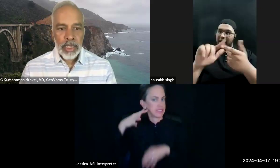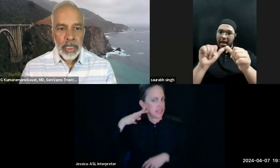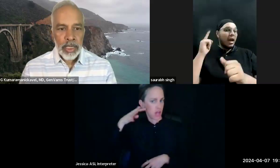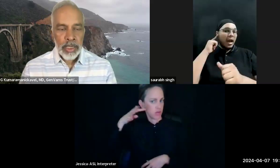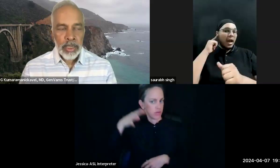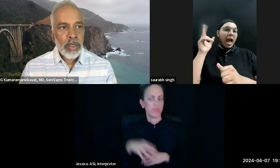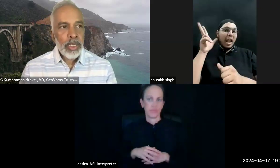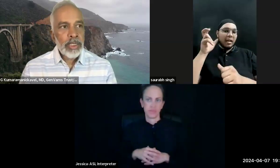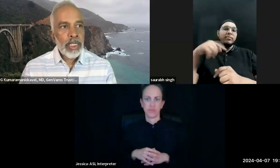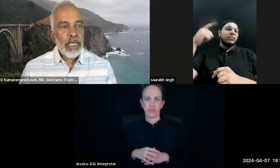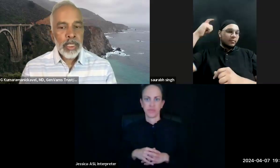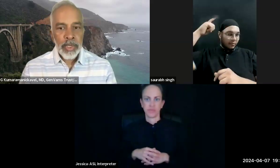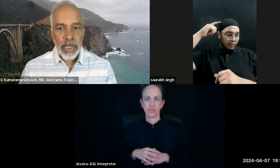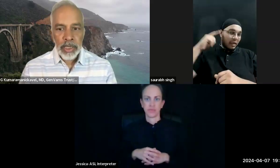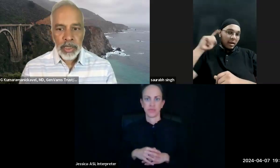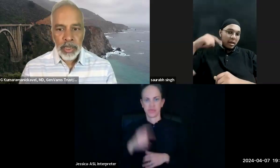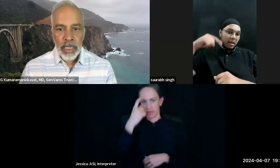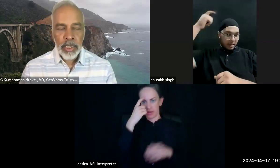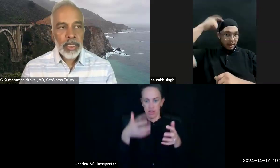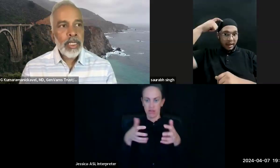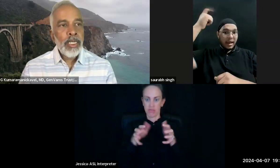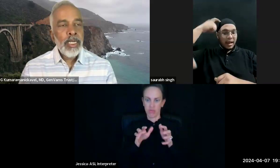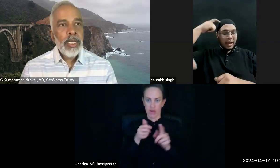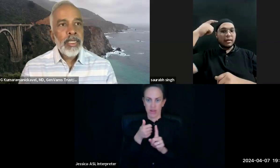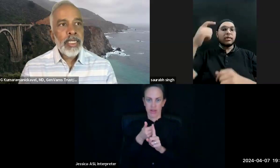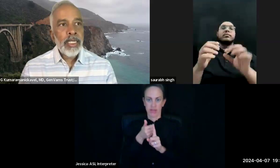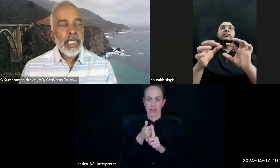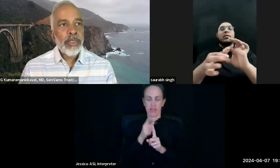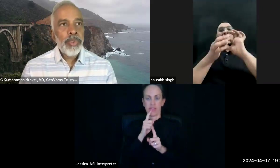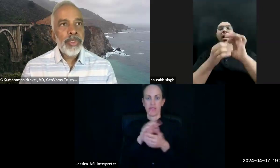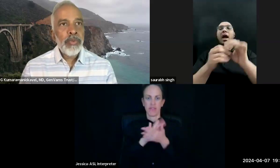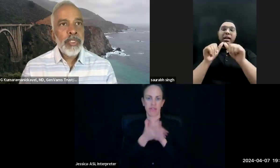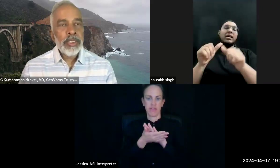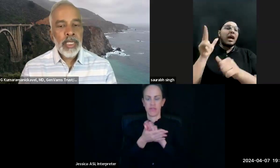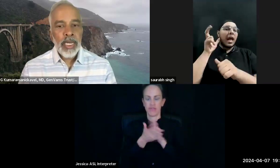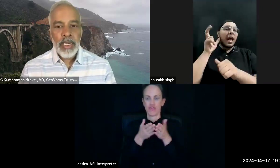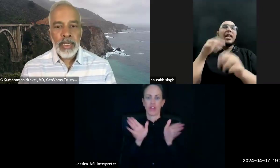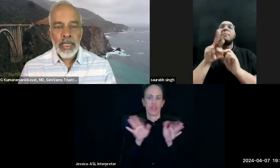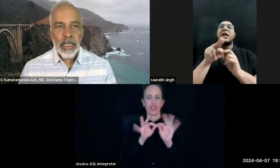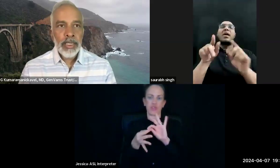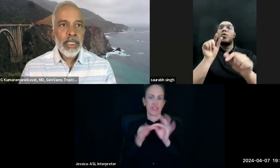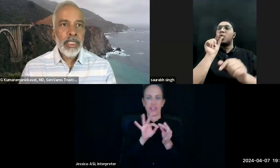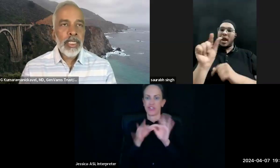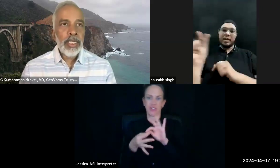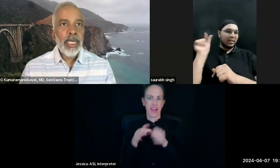an region called as general interpretation area that connects both the vision and the hearing